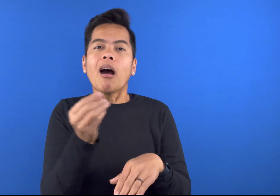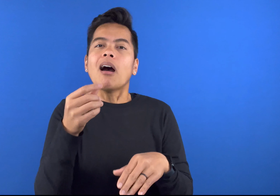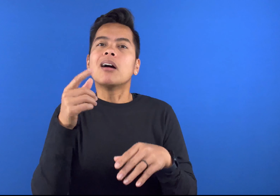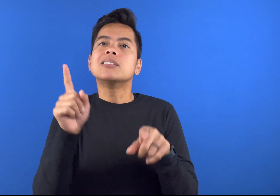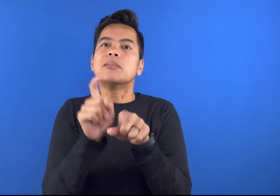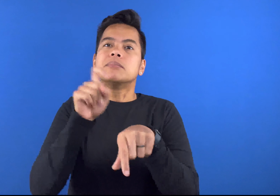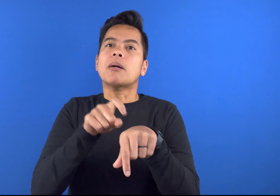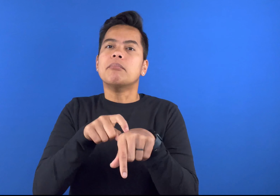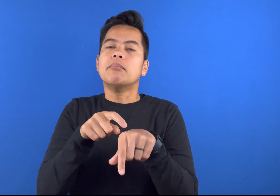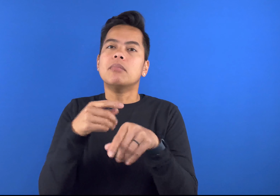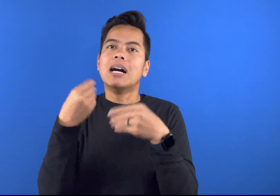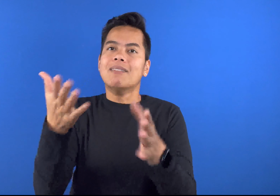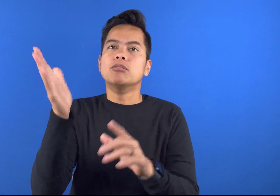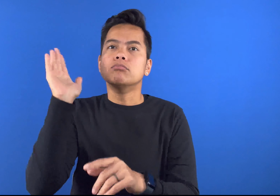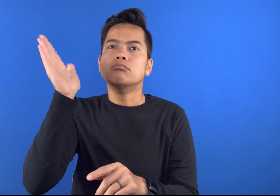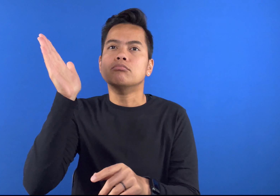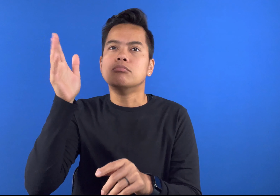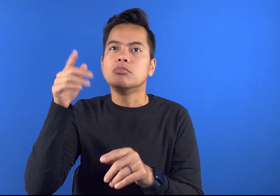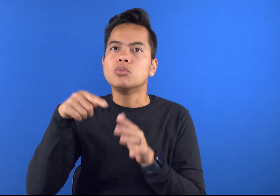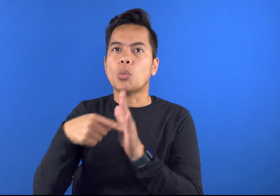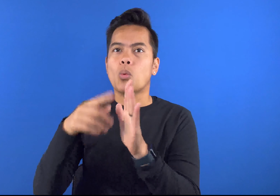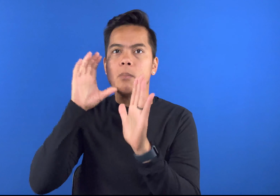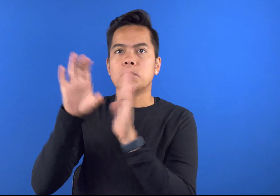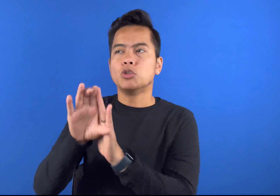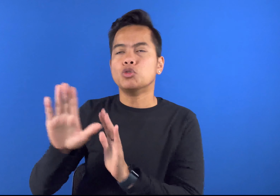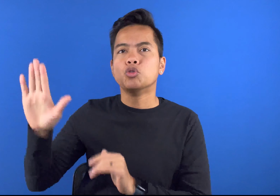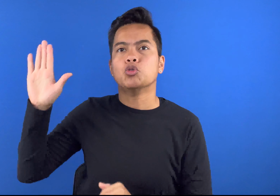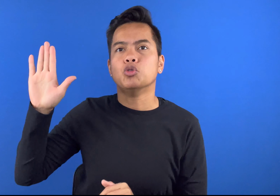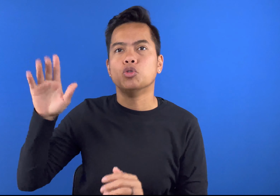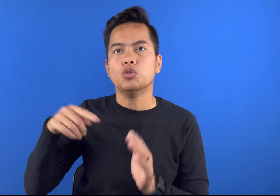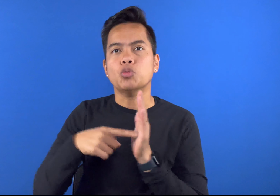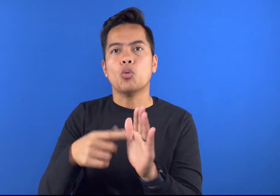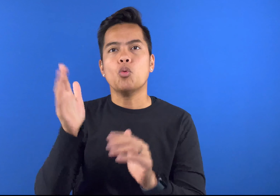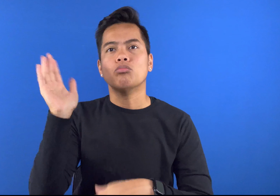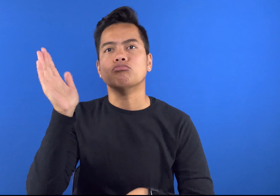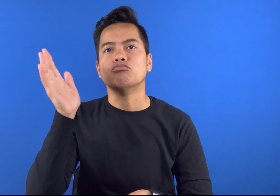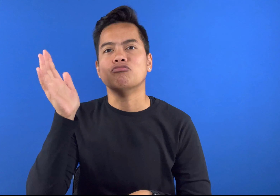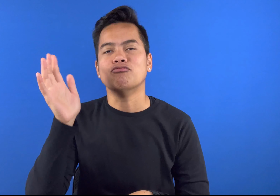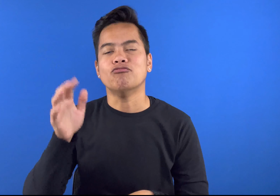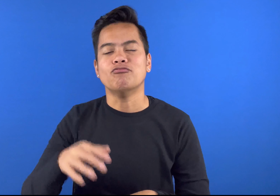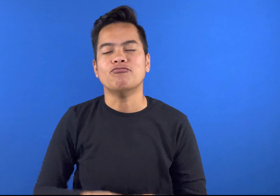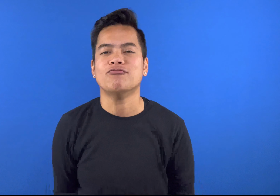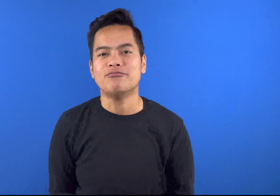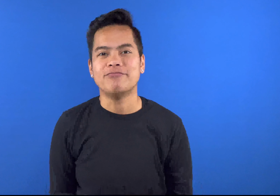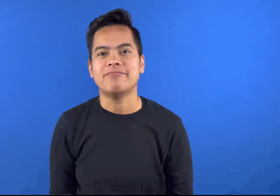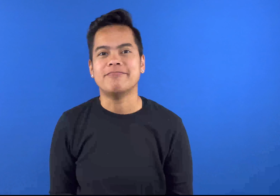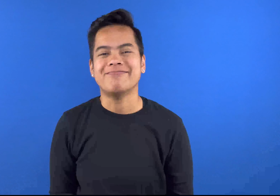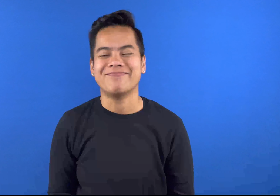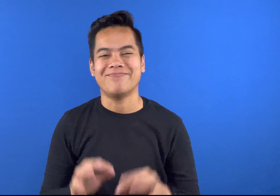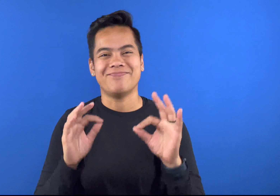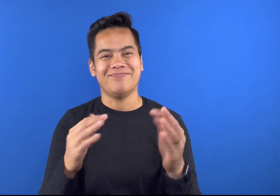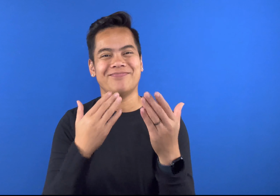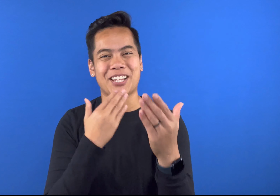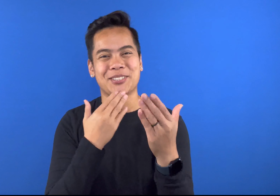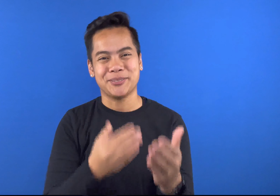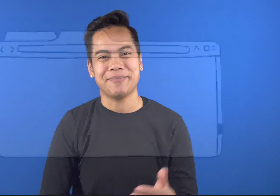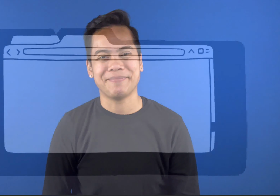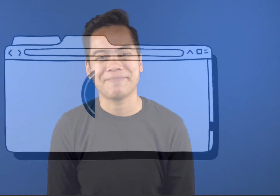and added the pop up while you give a lecture. Thank you